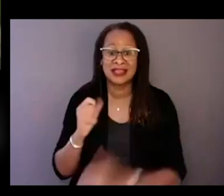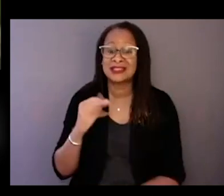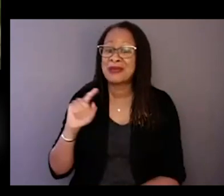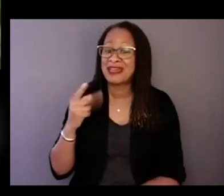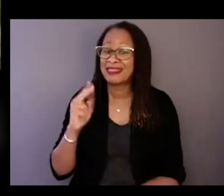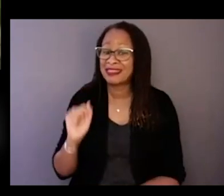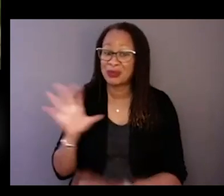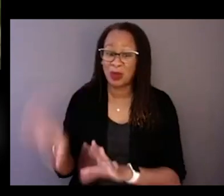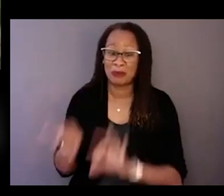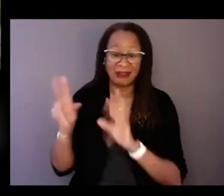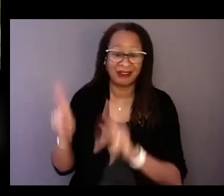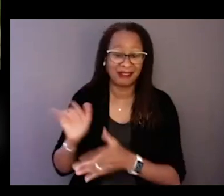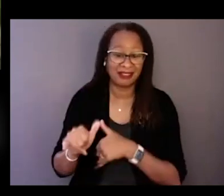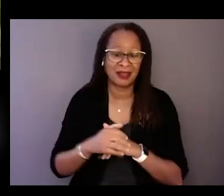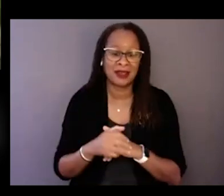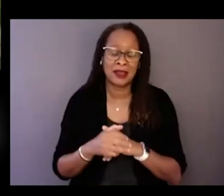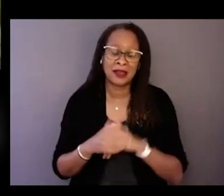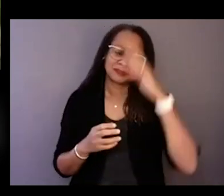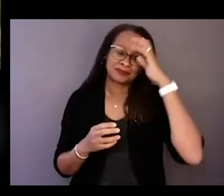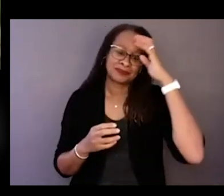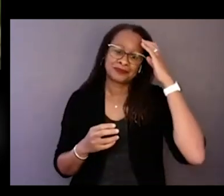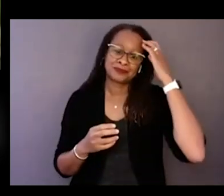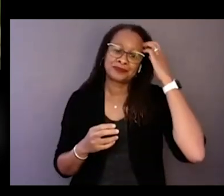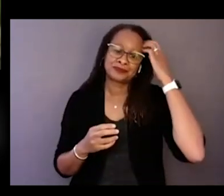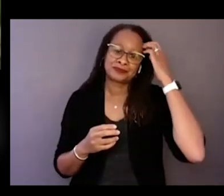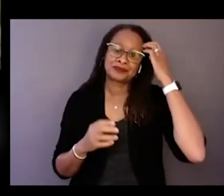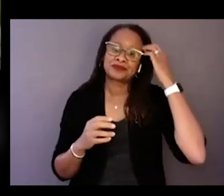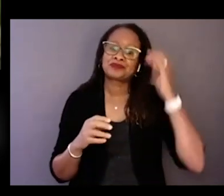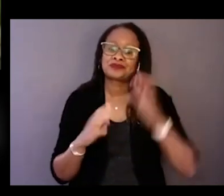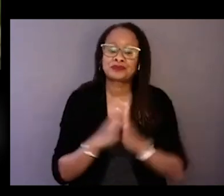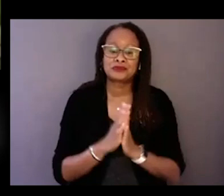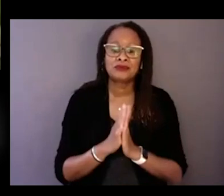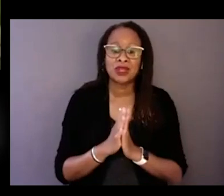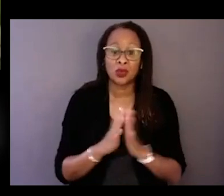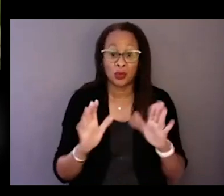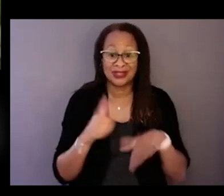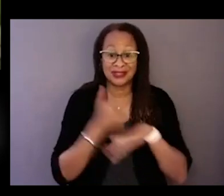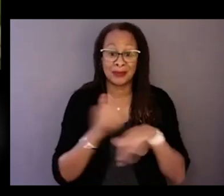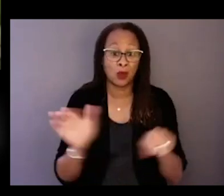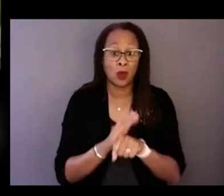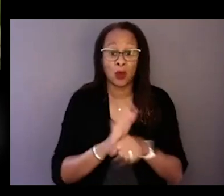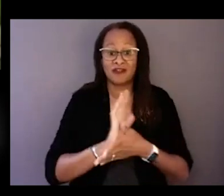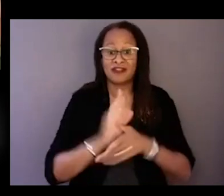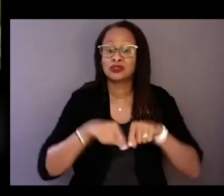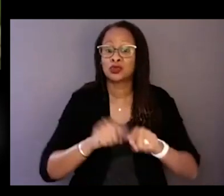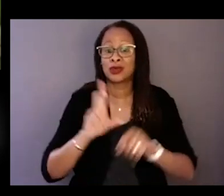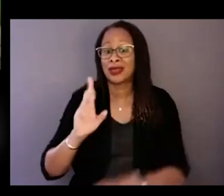Yeah. I mean, we did this whole film during the pandemic. So all of us were kind of sending clips back and forth